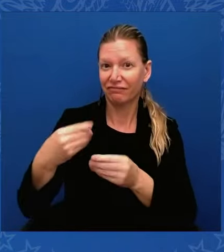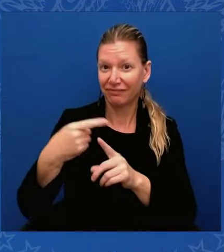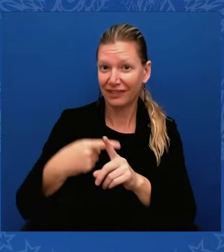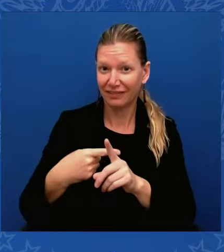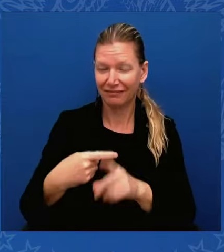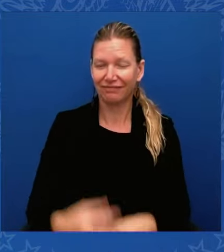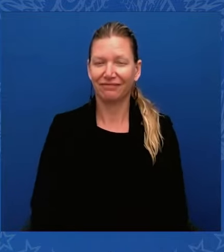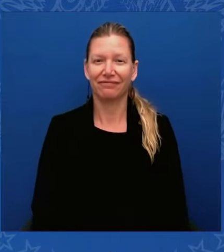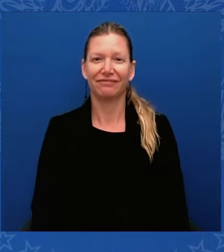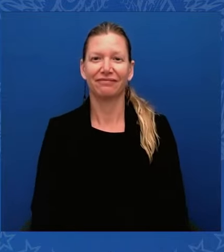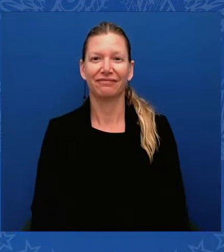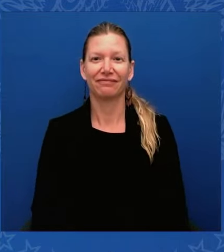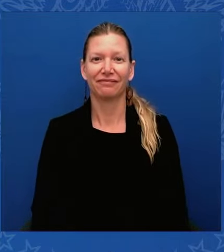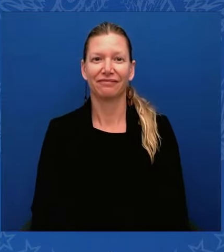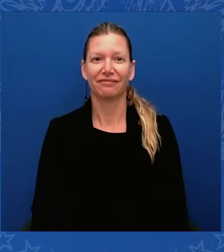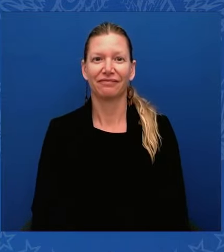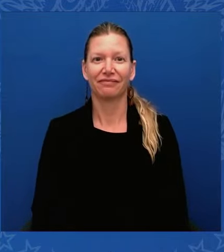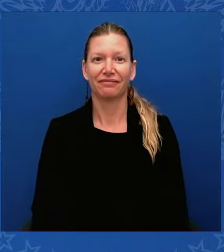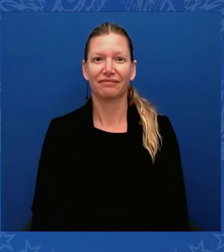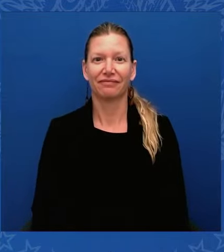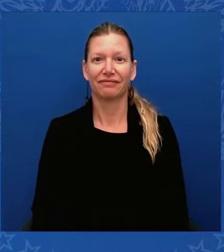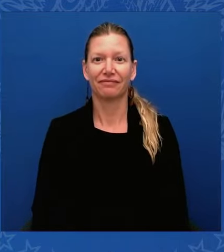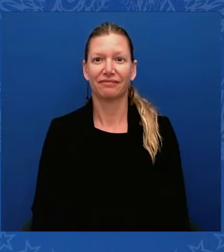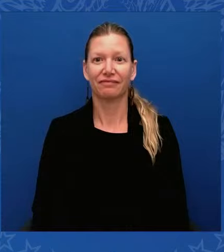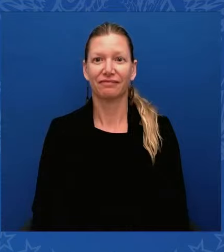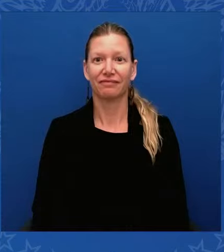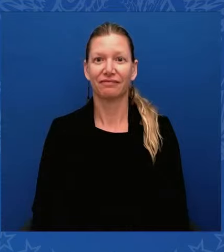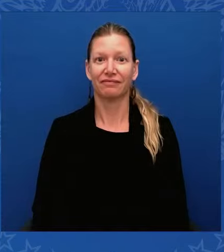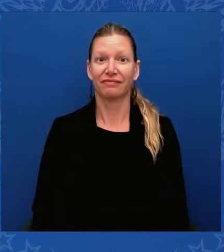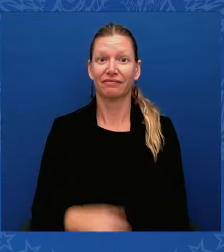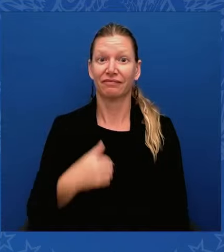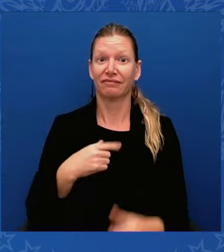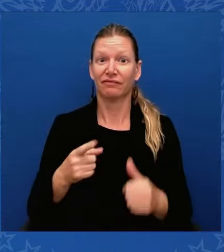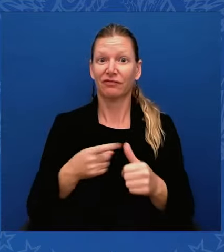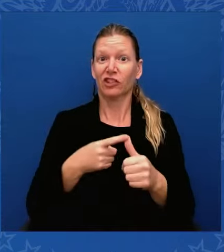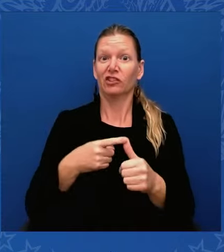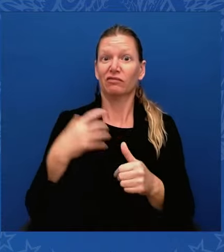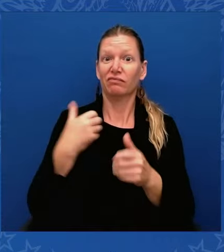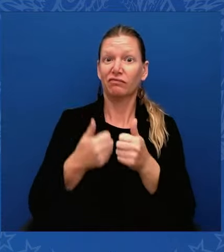As chair of the Congressional Asian Pacific American Caucus, or CAPAC.